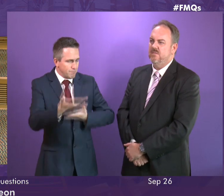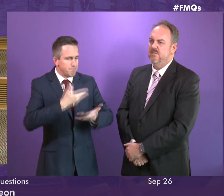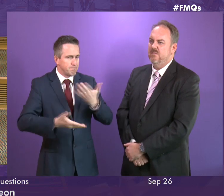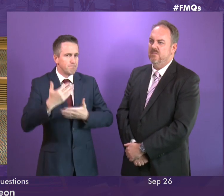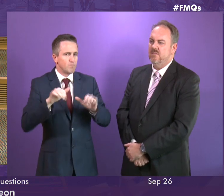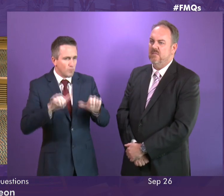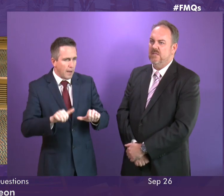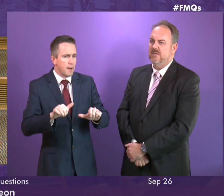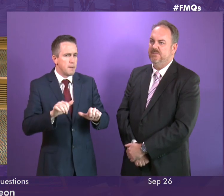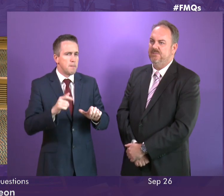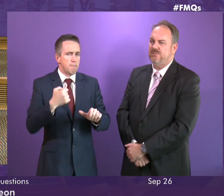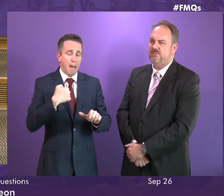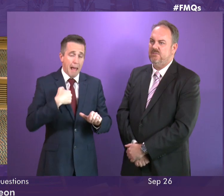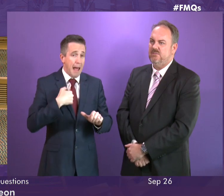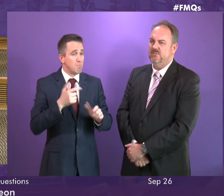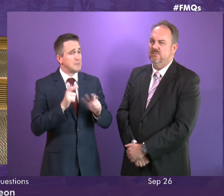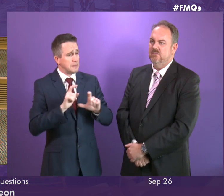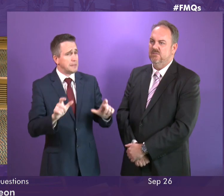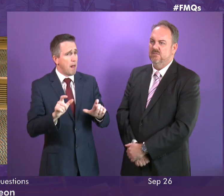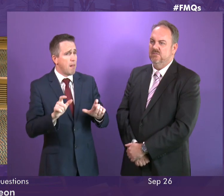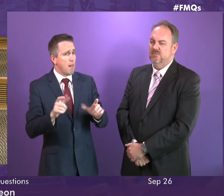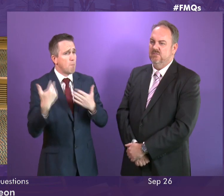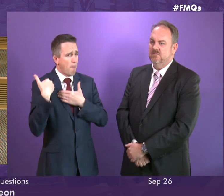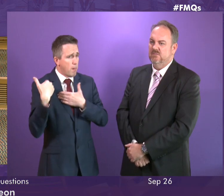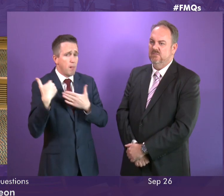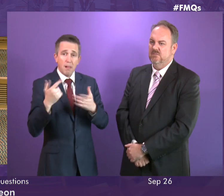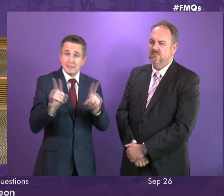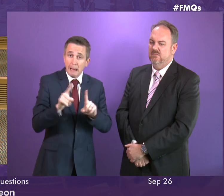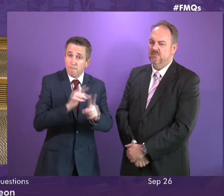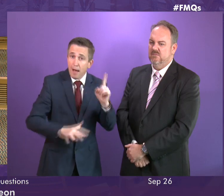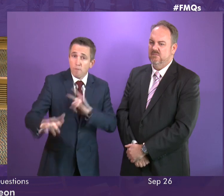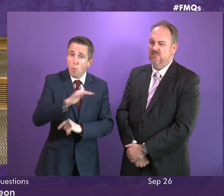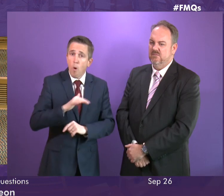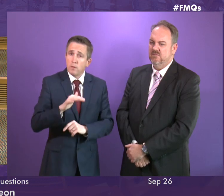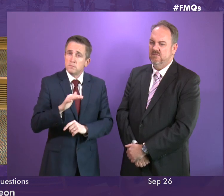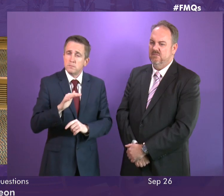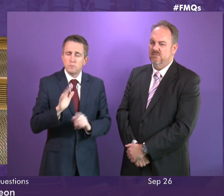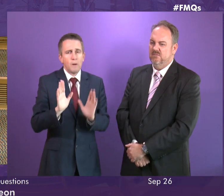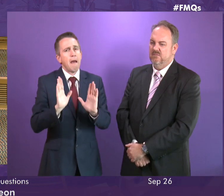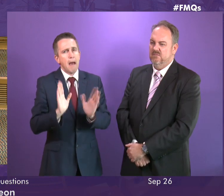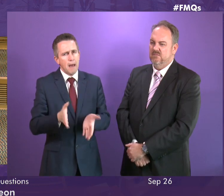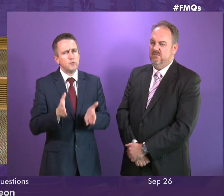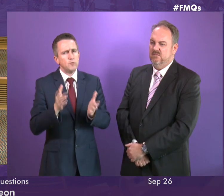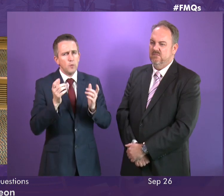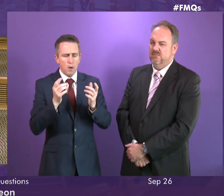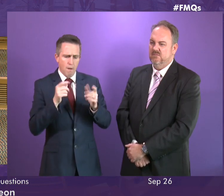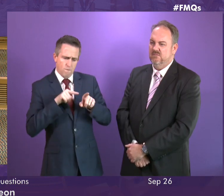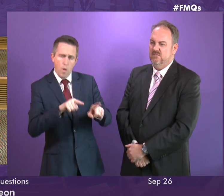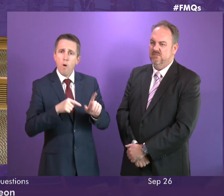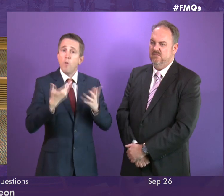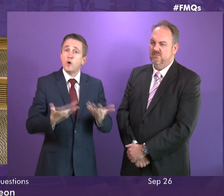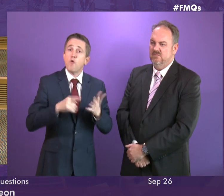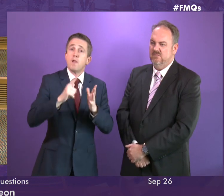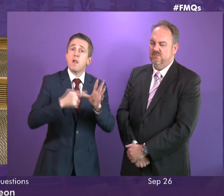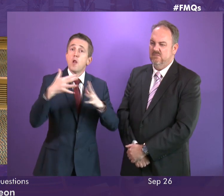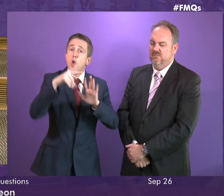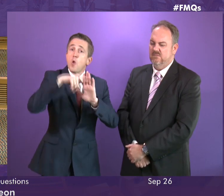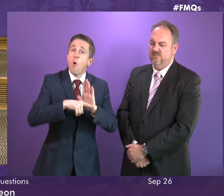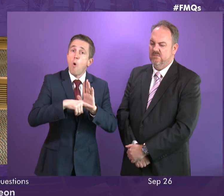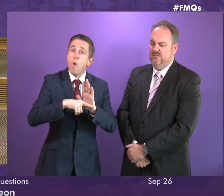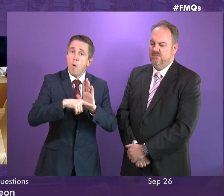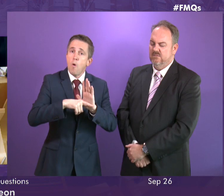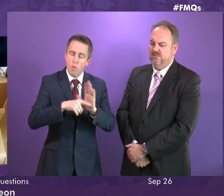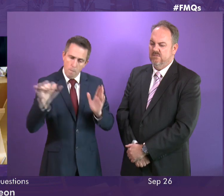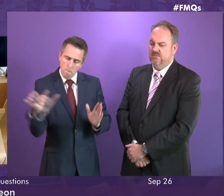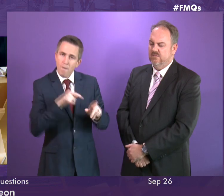However, it is incumbent on me—and on all of us—to be very clear, and not to inadvertently